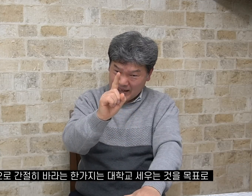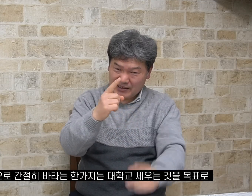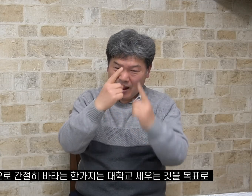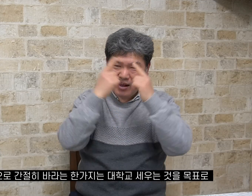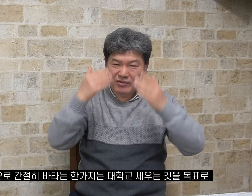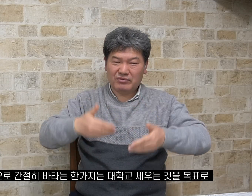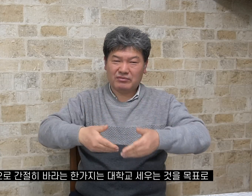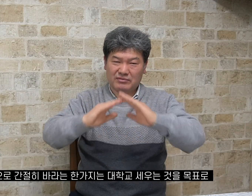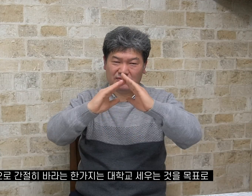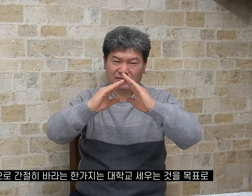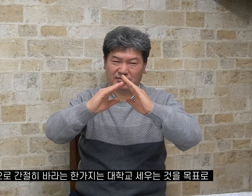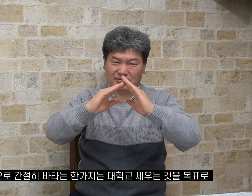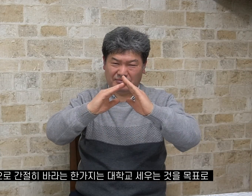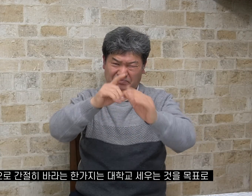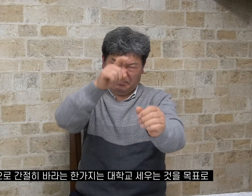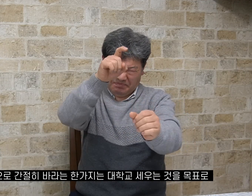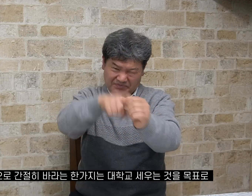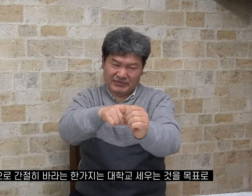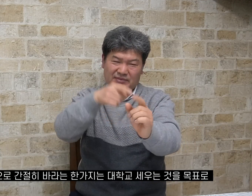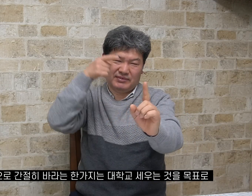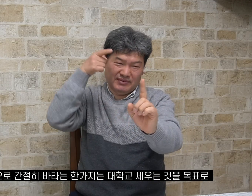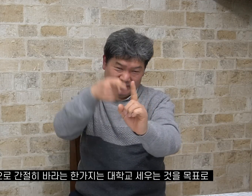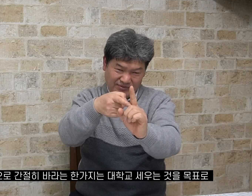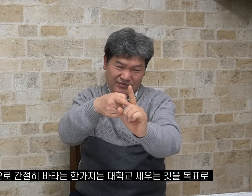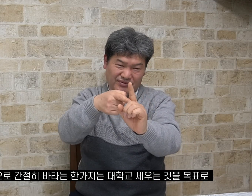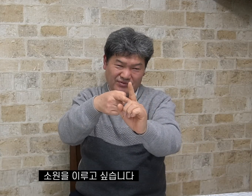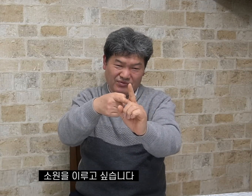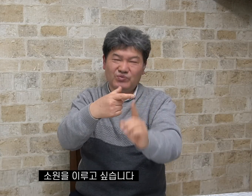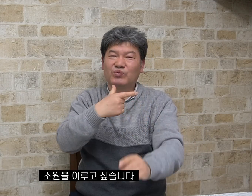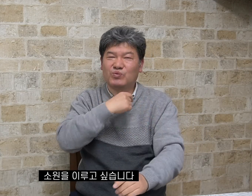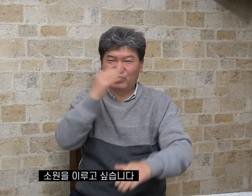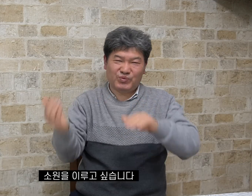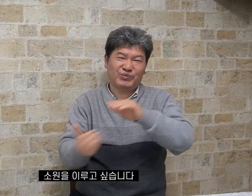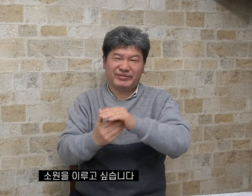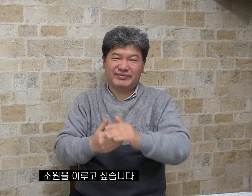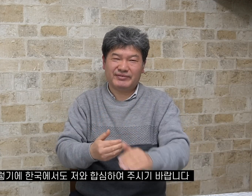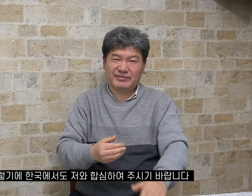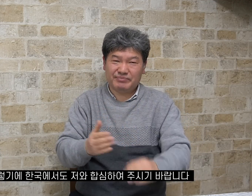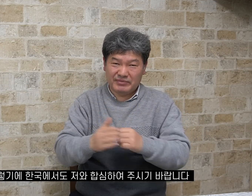in the future is to build a university and make my wish come true.